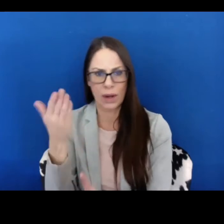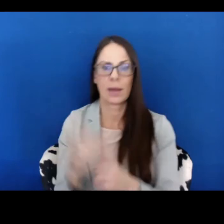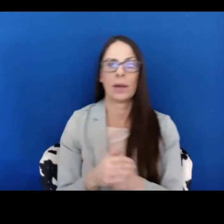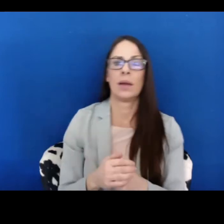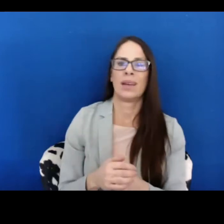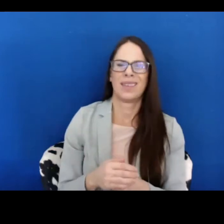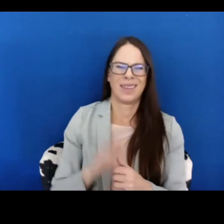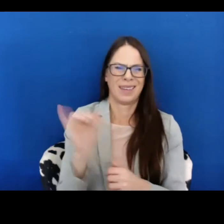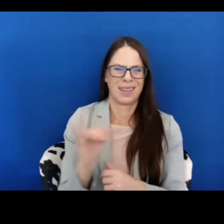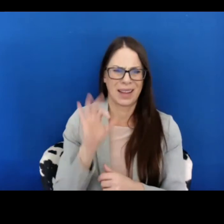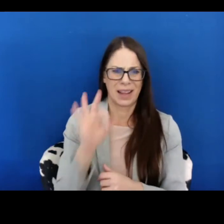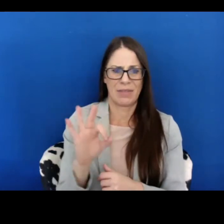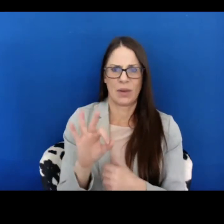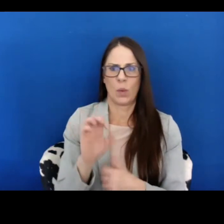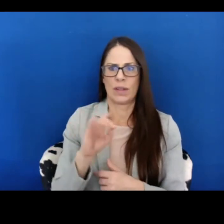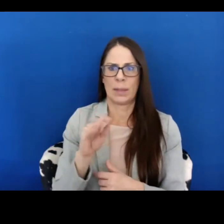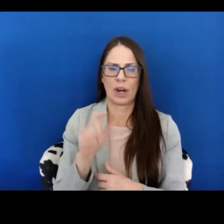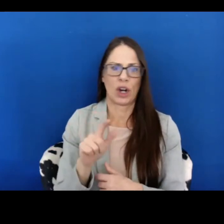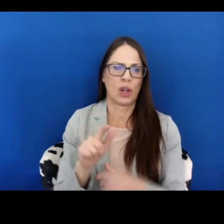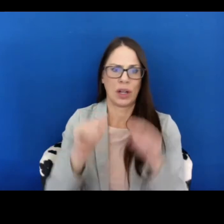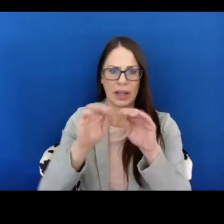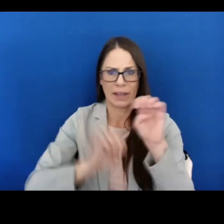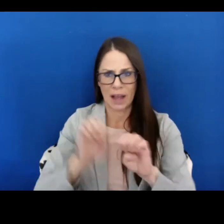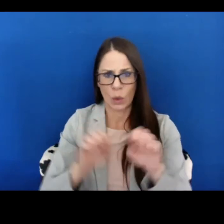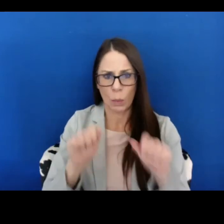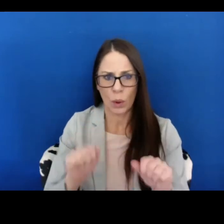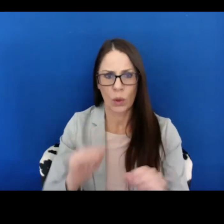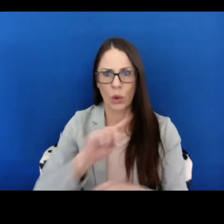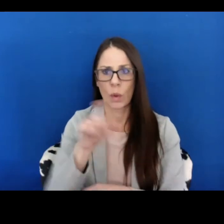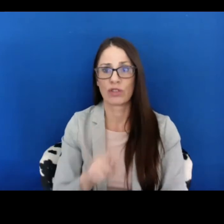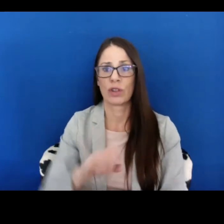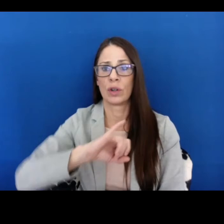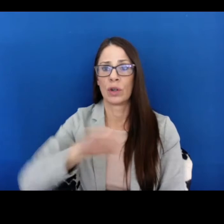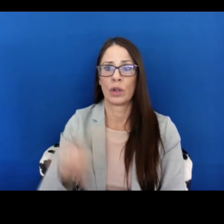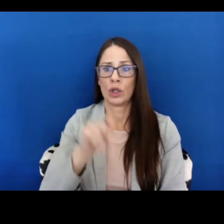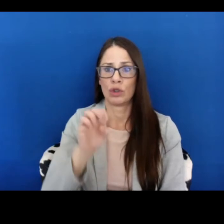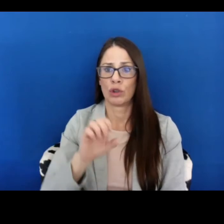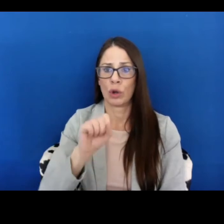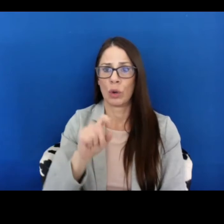empirically a valuable question, and Joe Rimando discuss this so called comparative badness